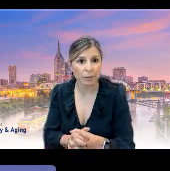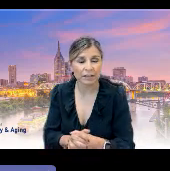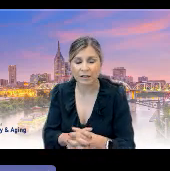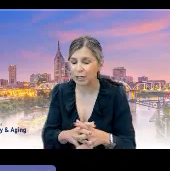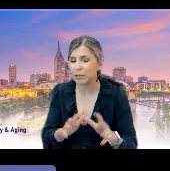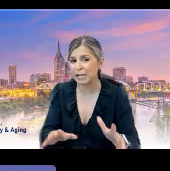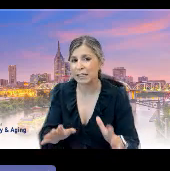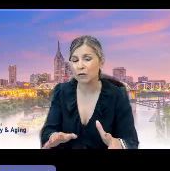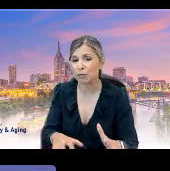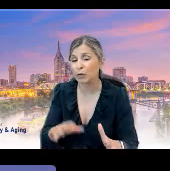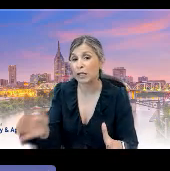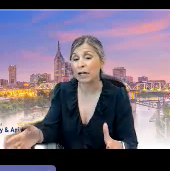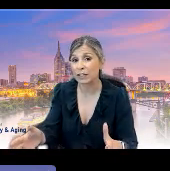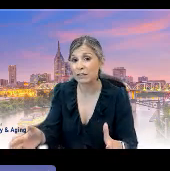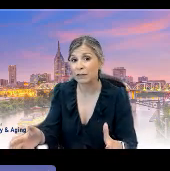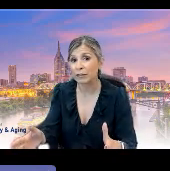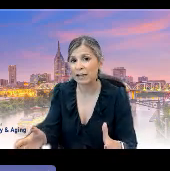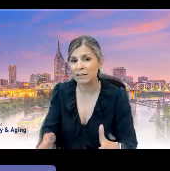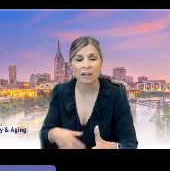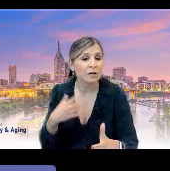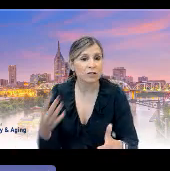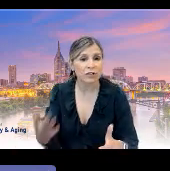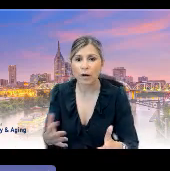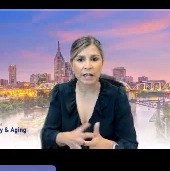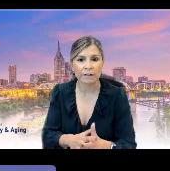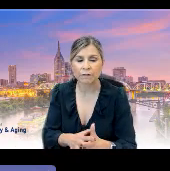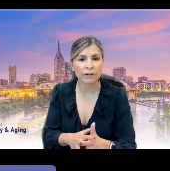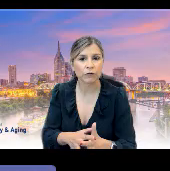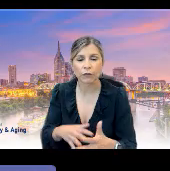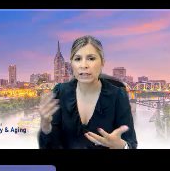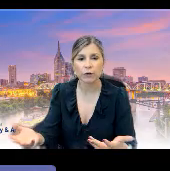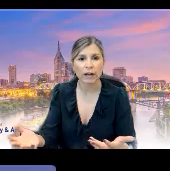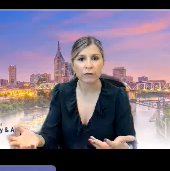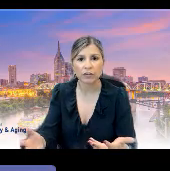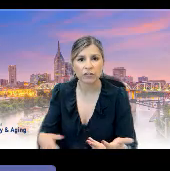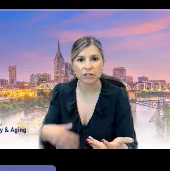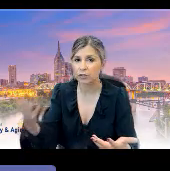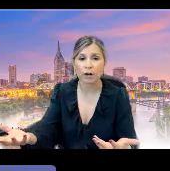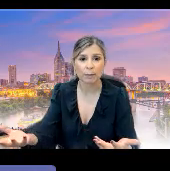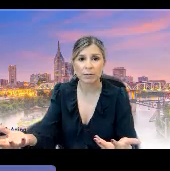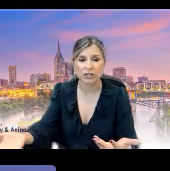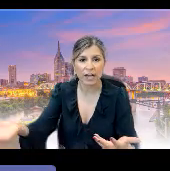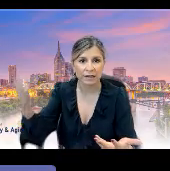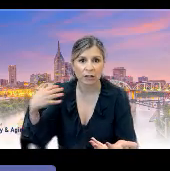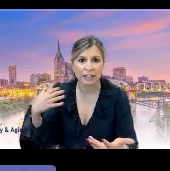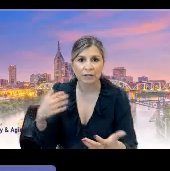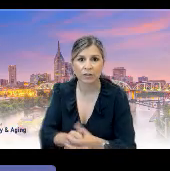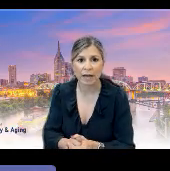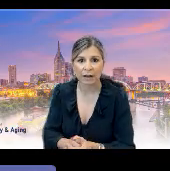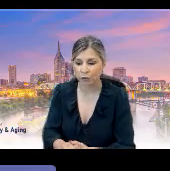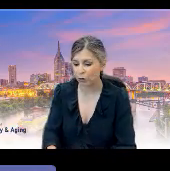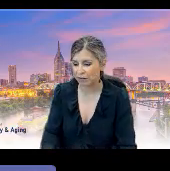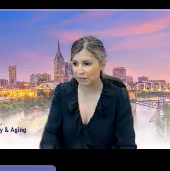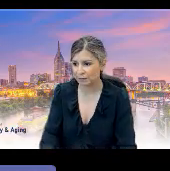I'm going to be taking you through a lot of these different things. So and, and feel free if you have questions to drop them in chat and I'll answer them afterwards.